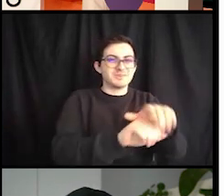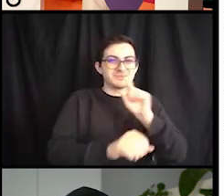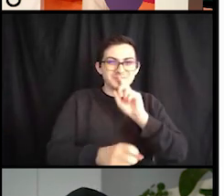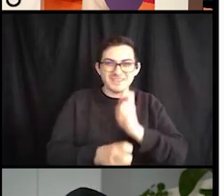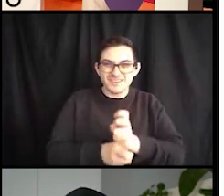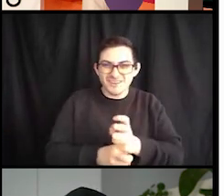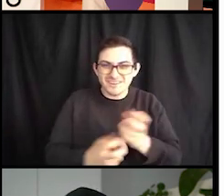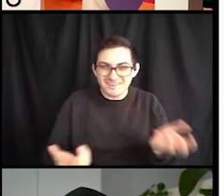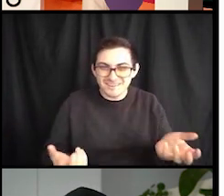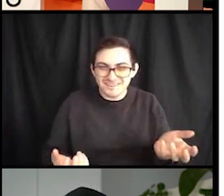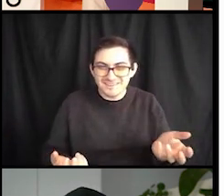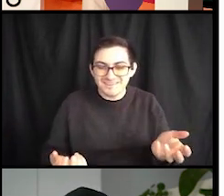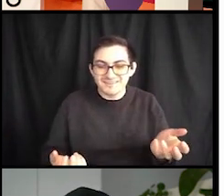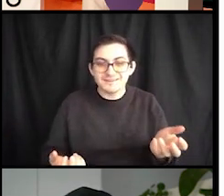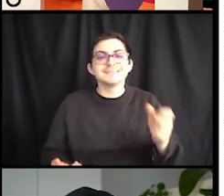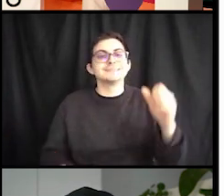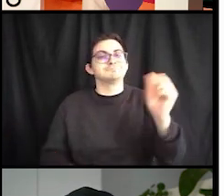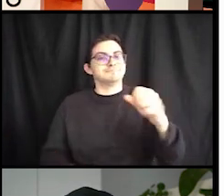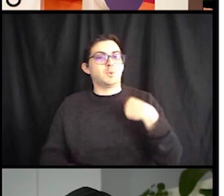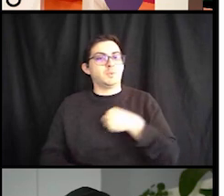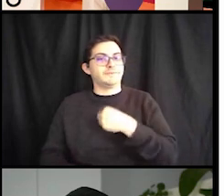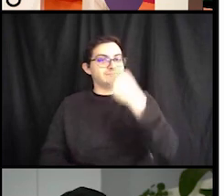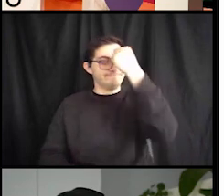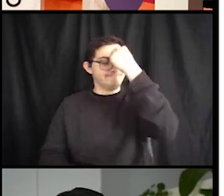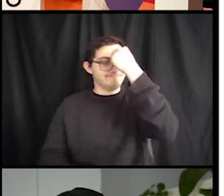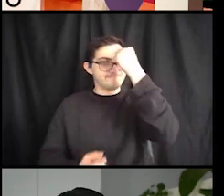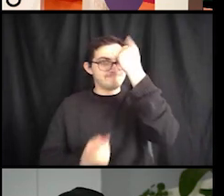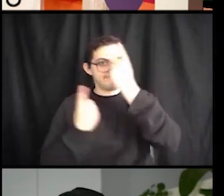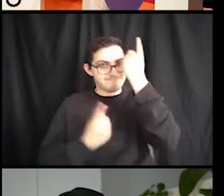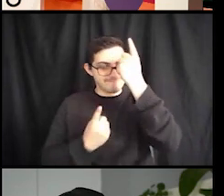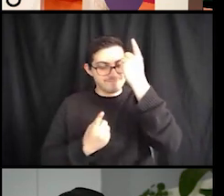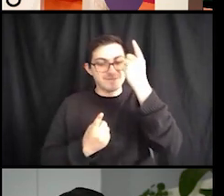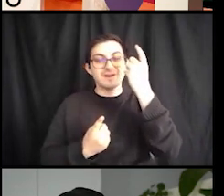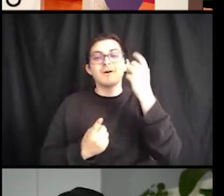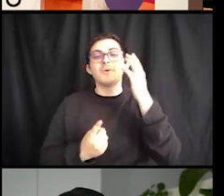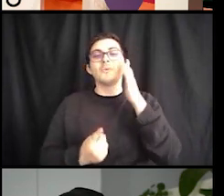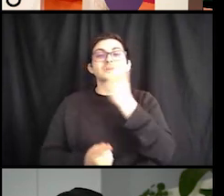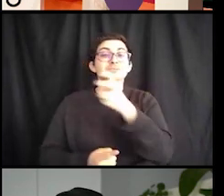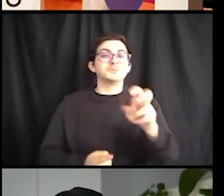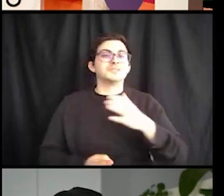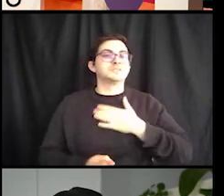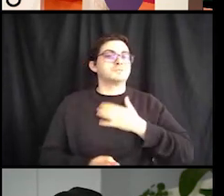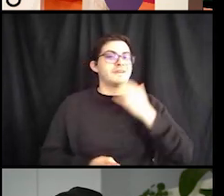So if you switch over to my phone here, I have the Slack app open, and specifically I